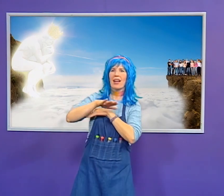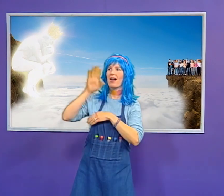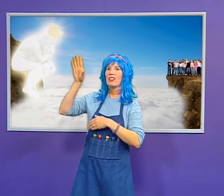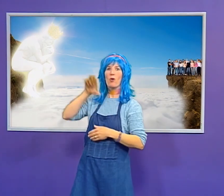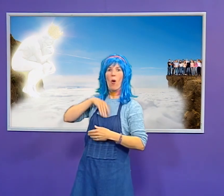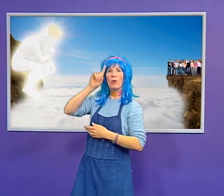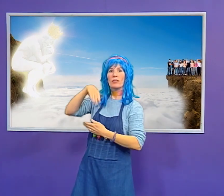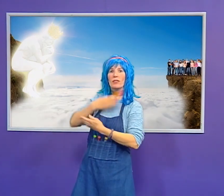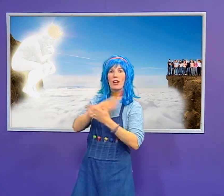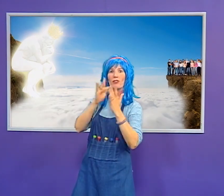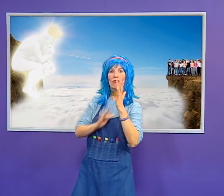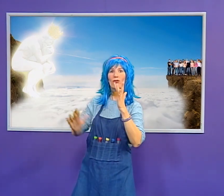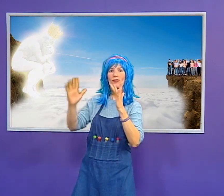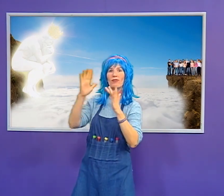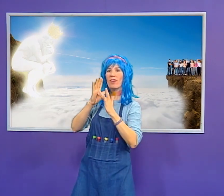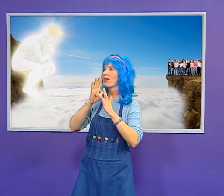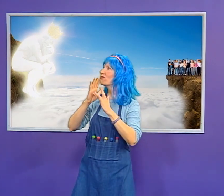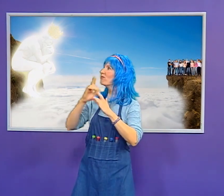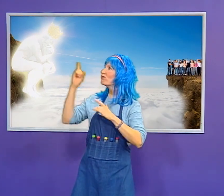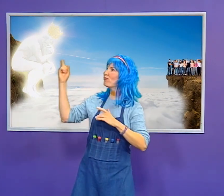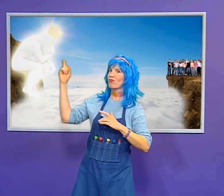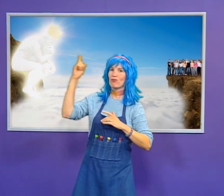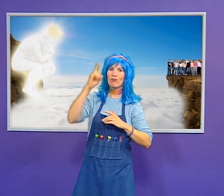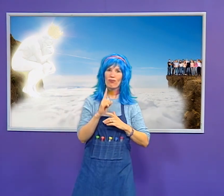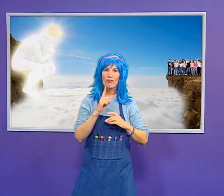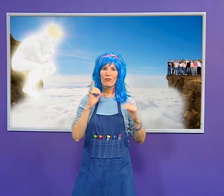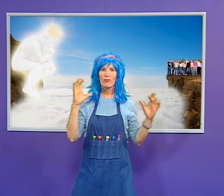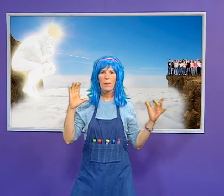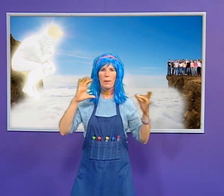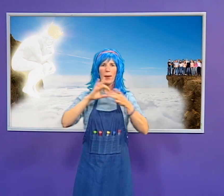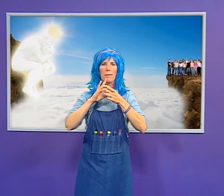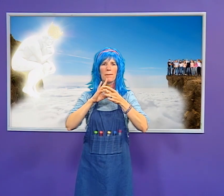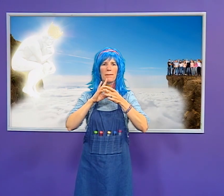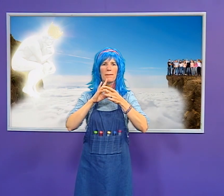TO BRIDGE THE GAP BETWEEN GOD AND PEOPLE LIKE YOU AND ME.